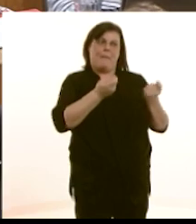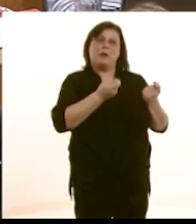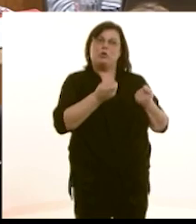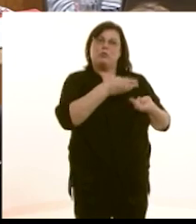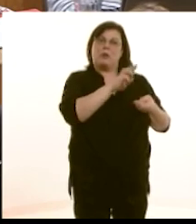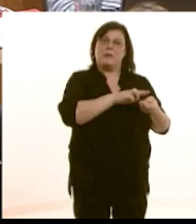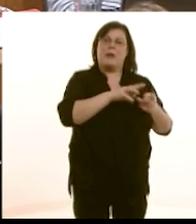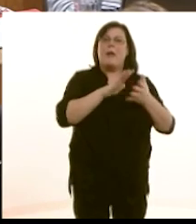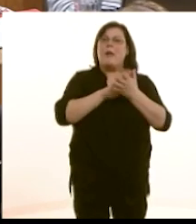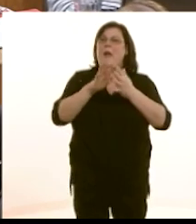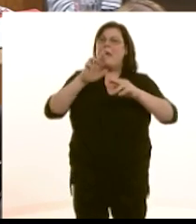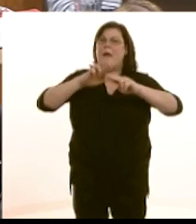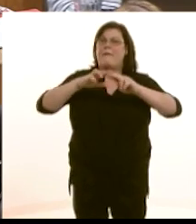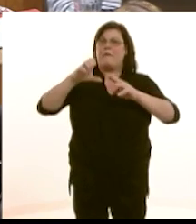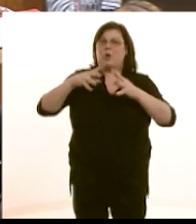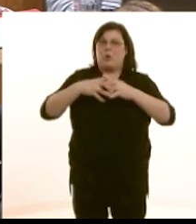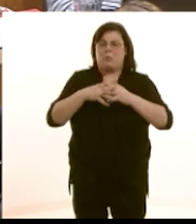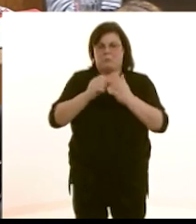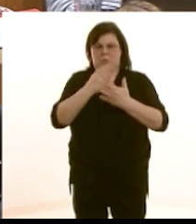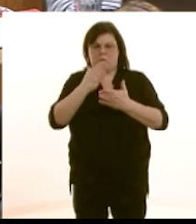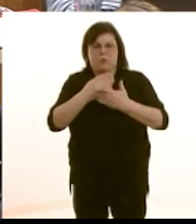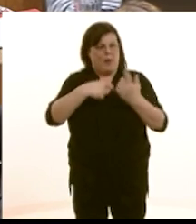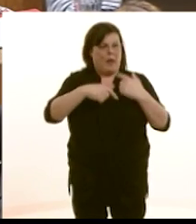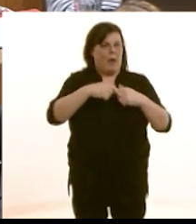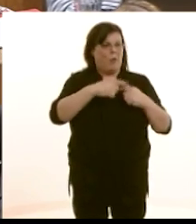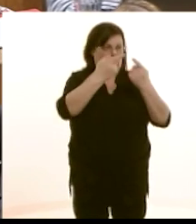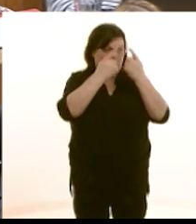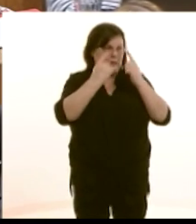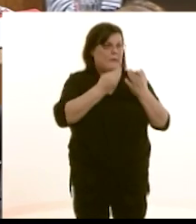the job of ensuring that our universities are funded, but as I mentioned earlier on,